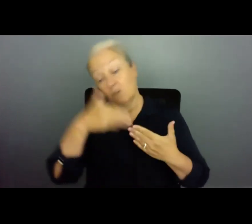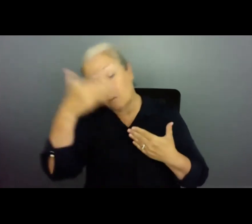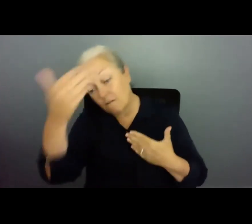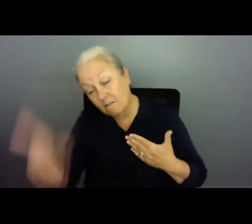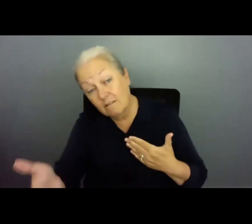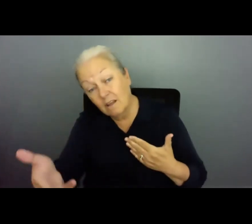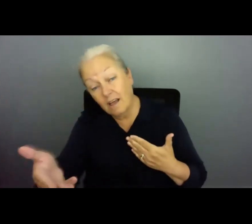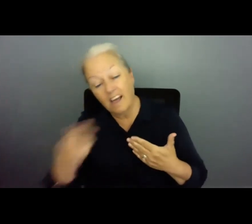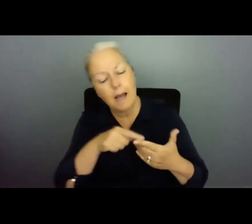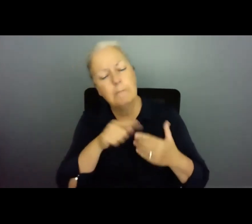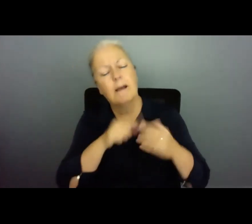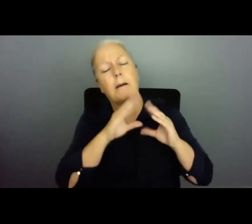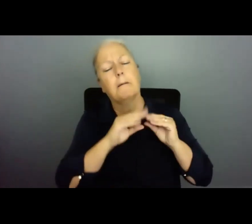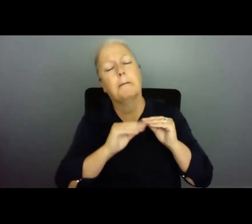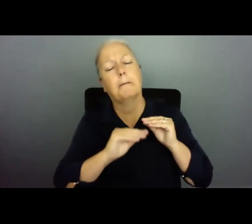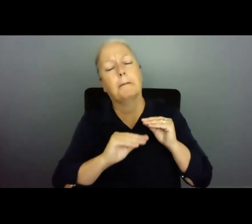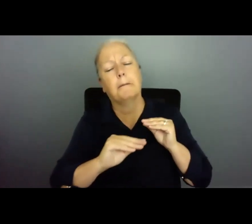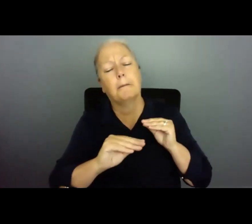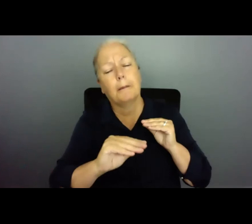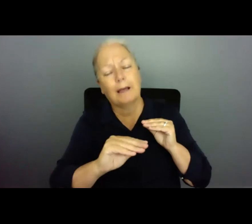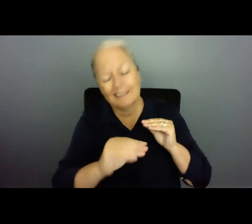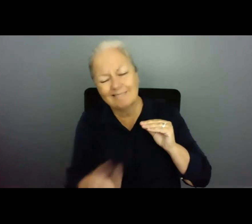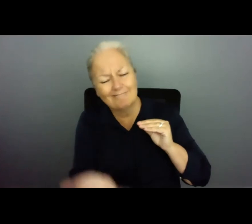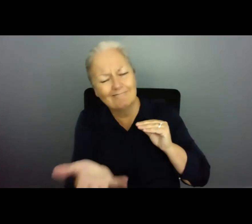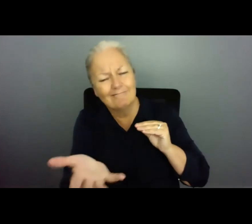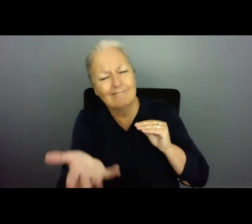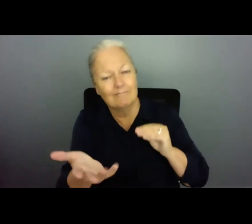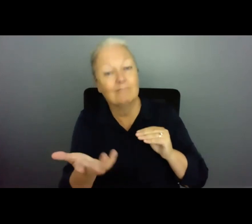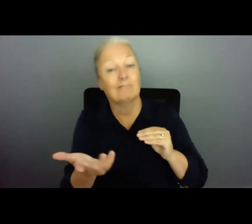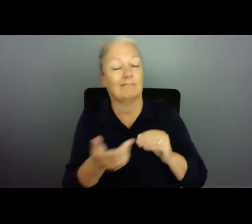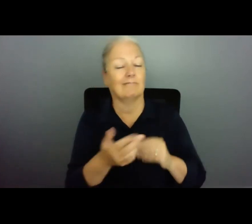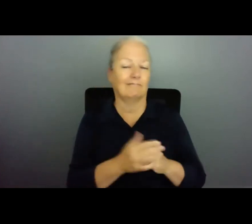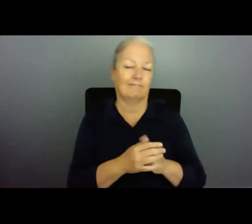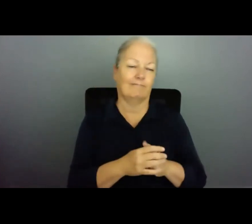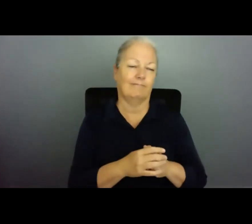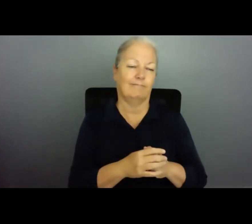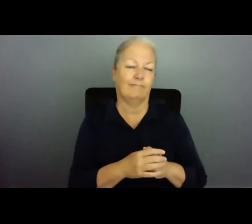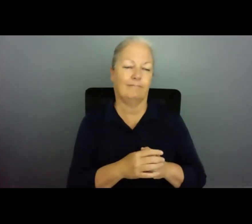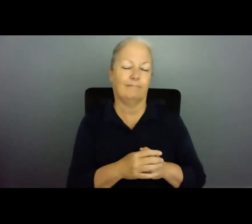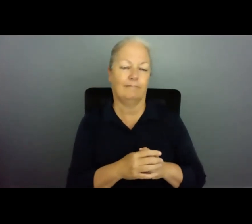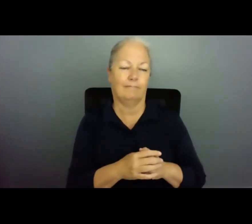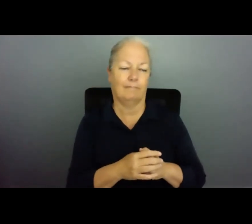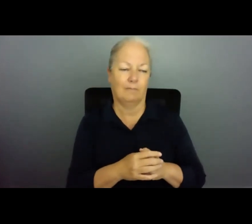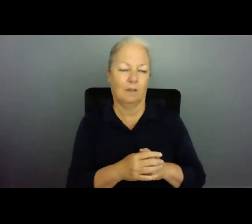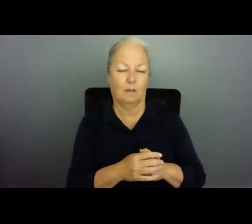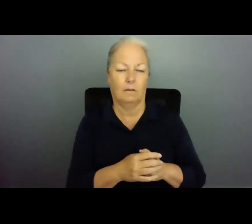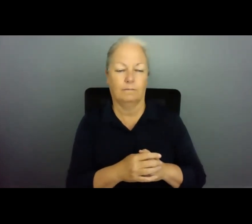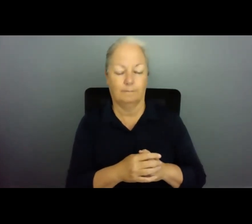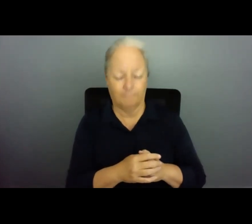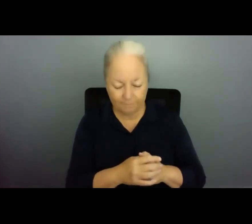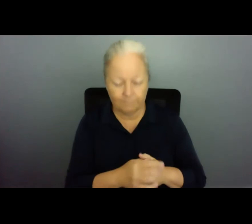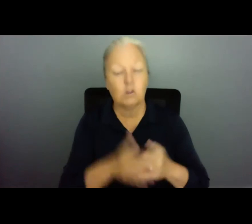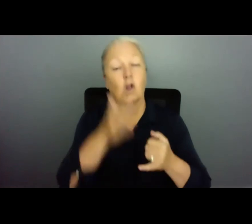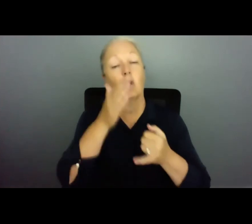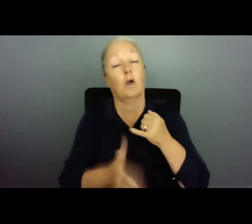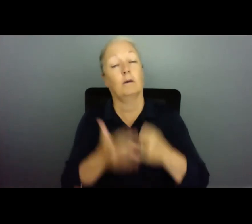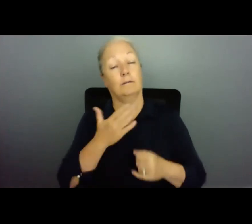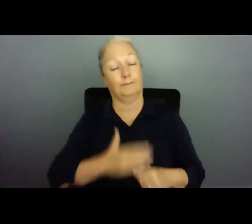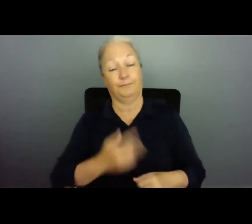and safety need time to recover lastly i think many people with disabilities are ready to lead